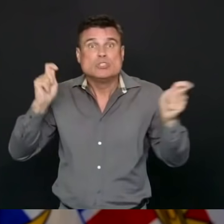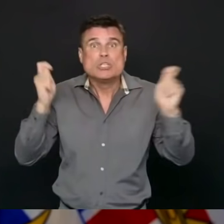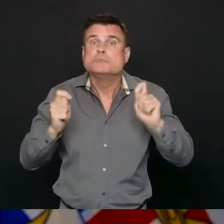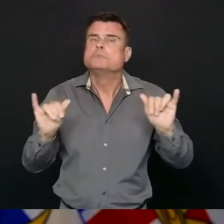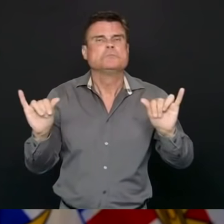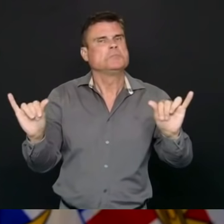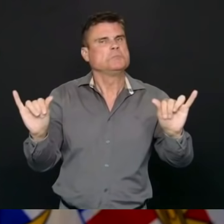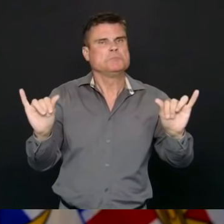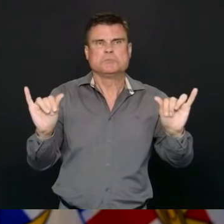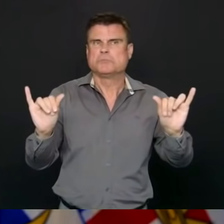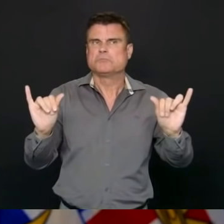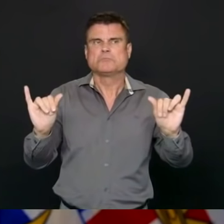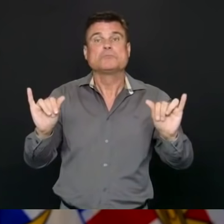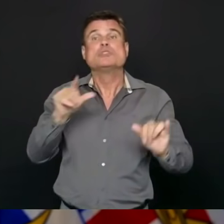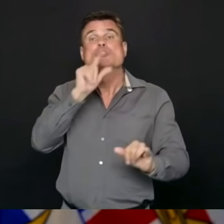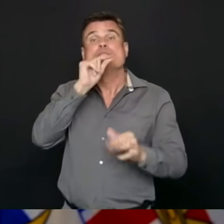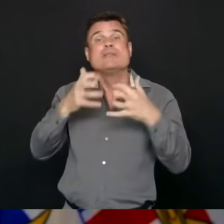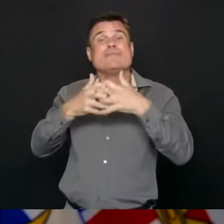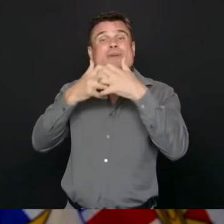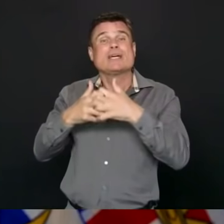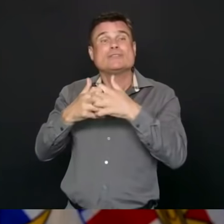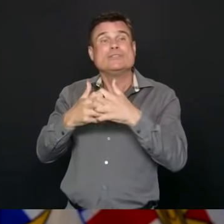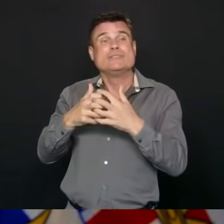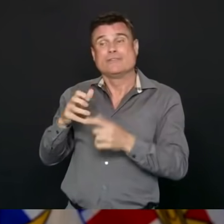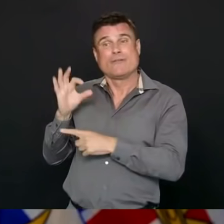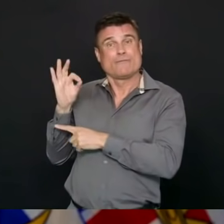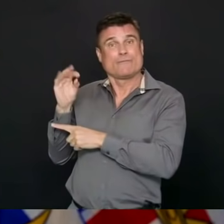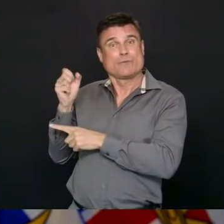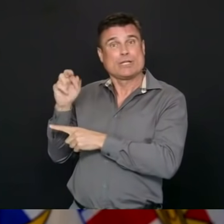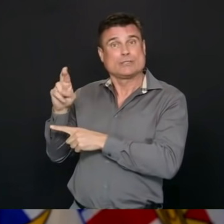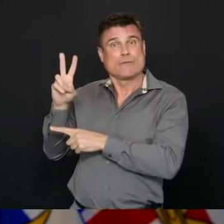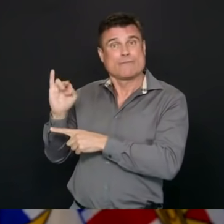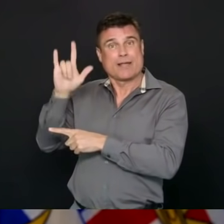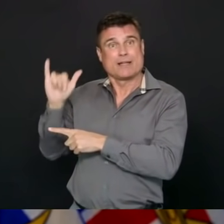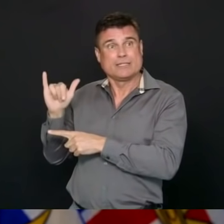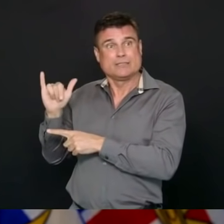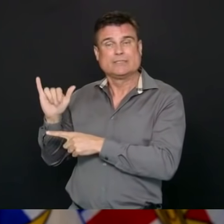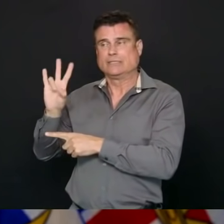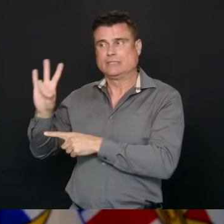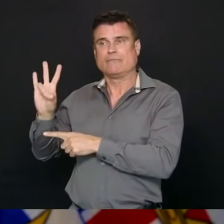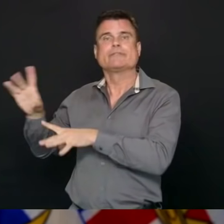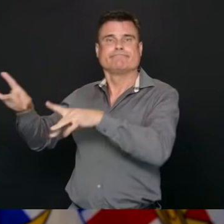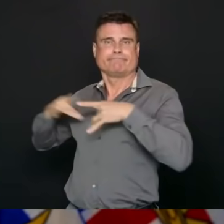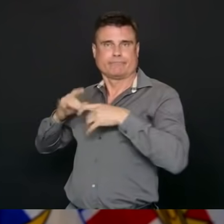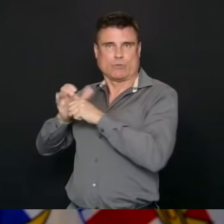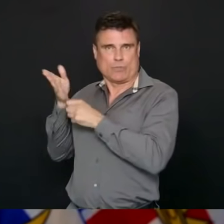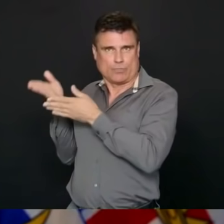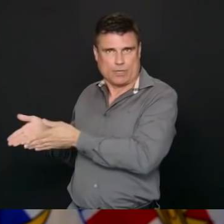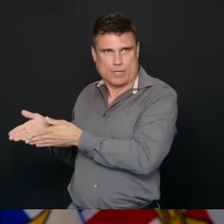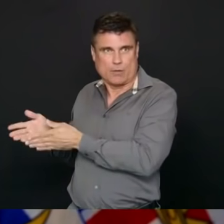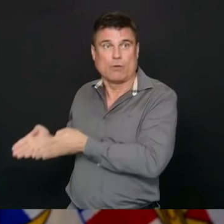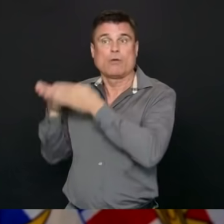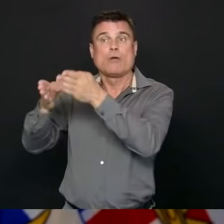outbreaks. We continue to have seven cases at the Fraser Valley poultry